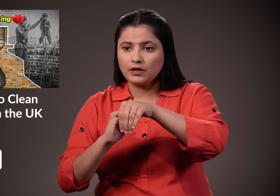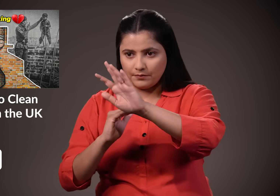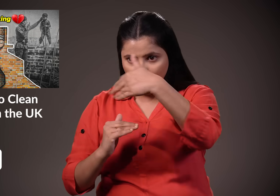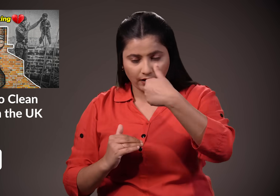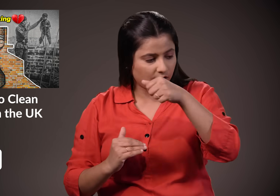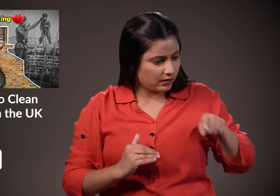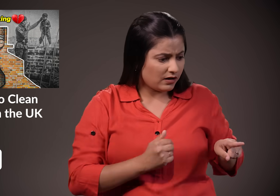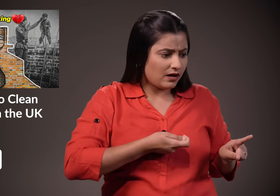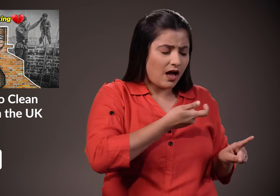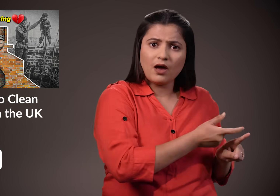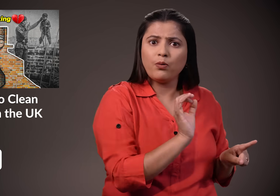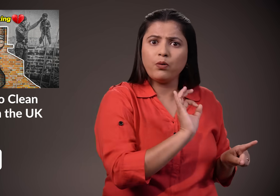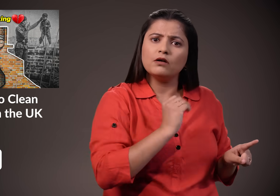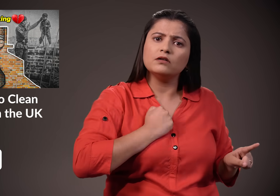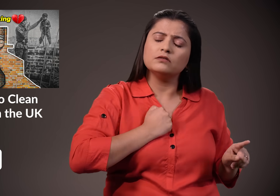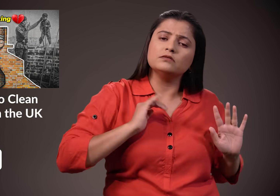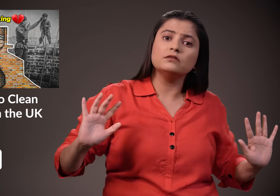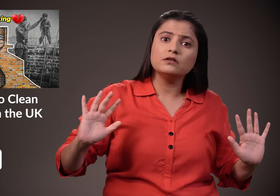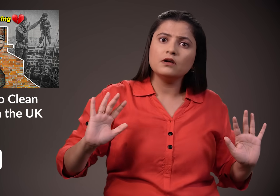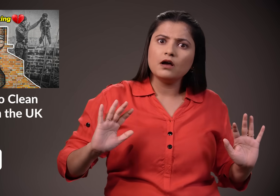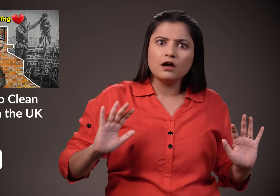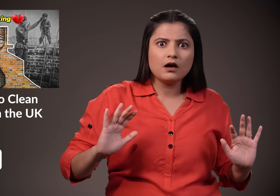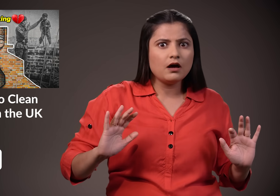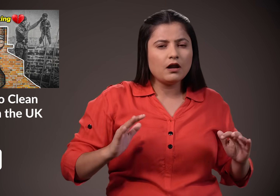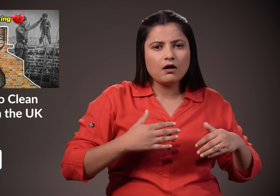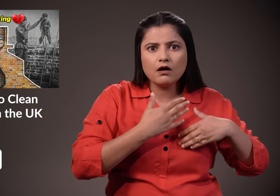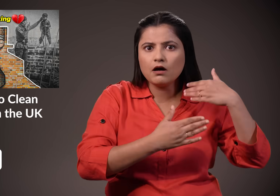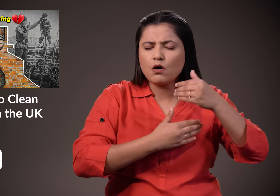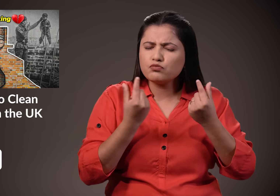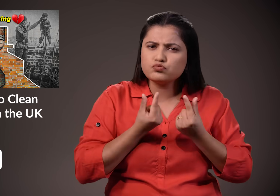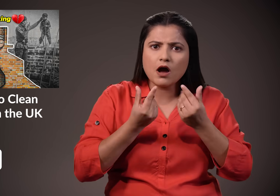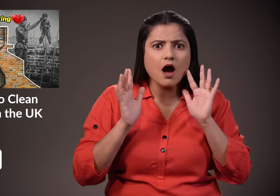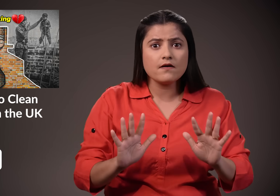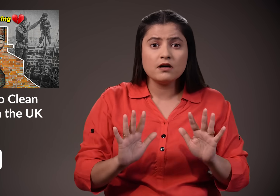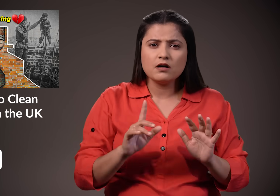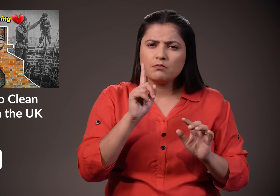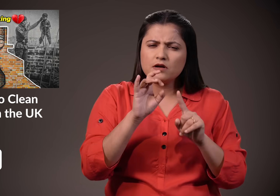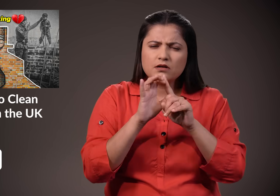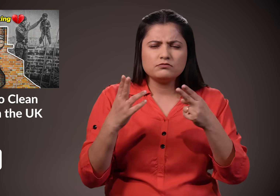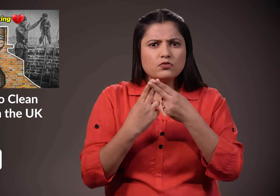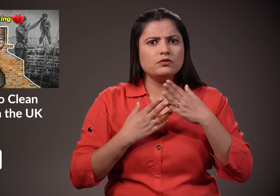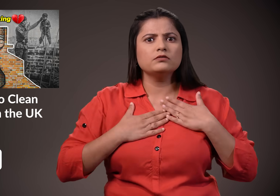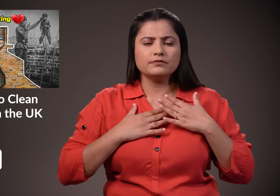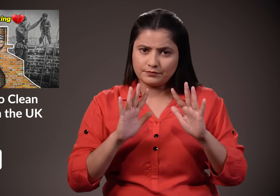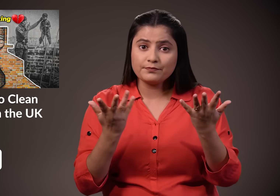However, the children received no wages at all. There are many such incidents. Let me tell you.